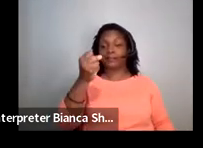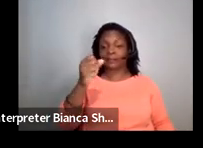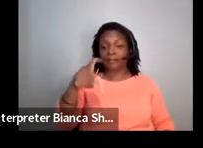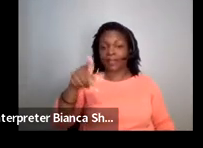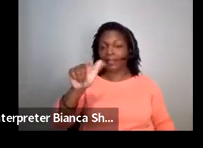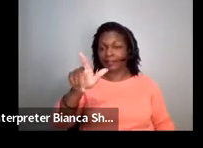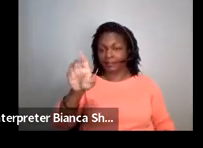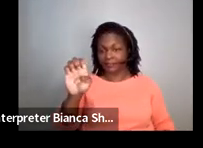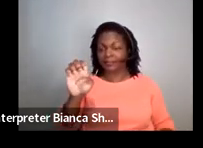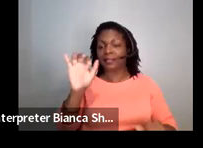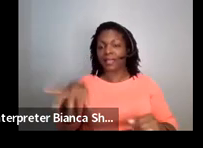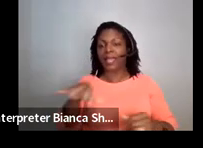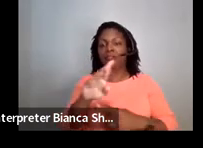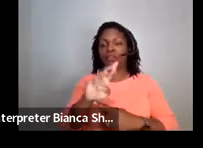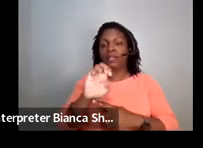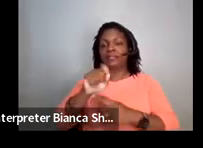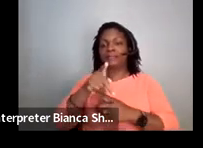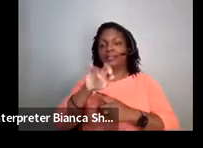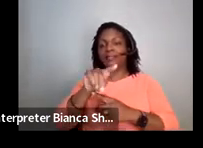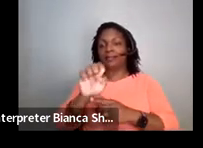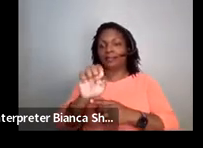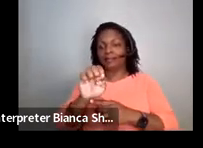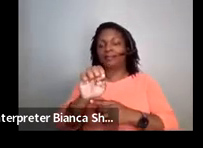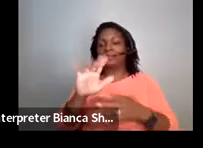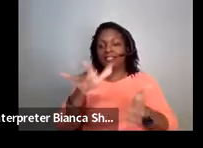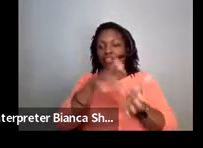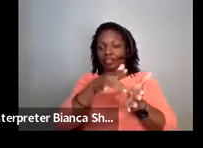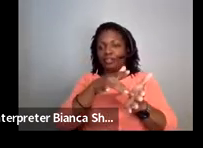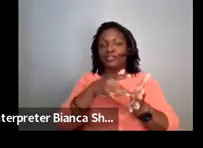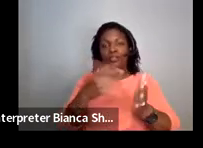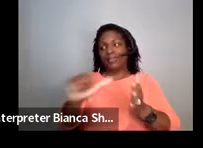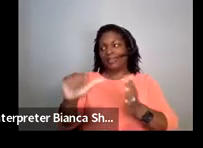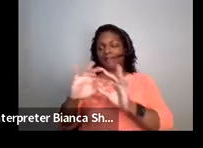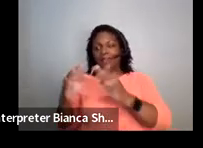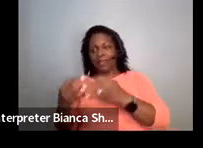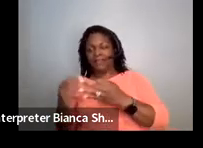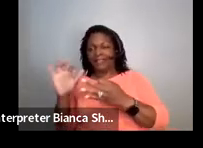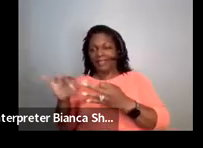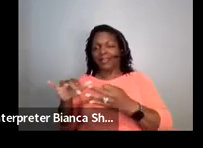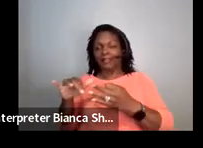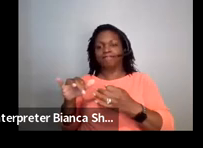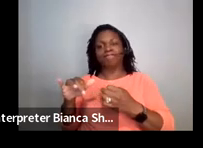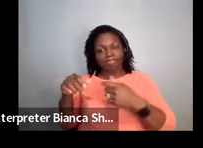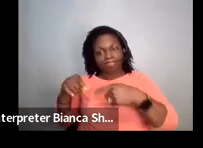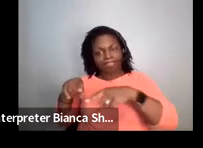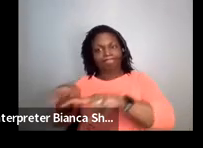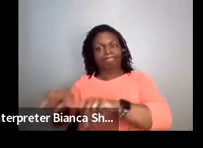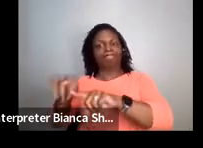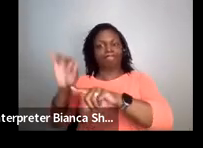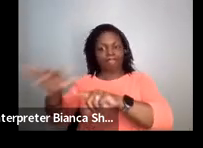Thank give those special families walking this journey a place for their family members to be happy.